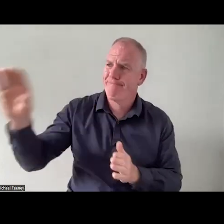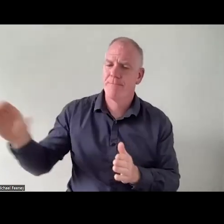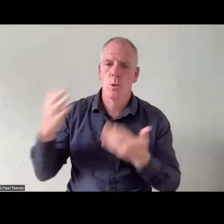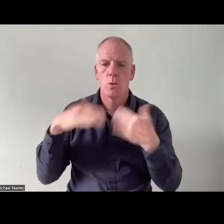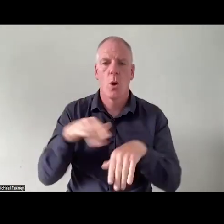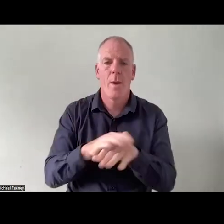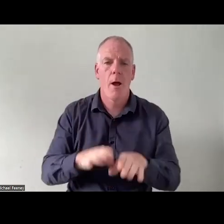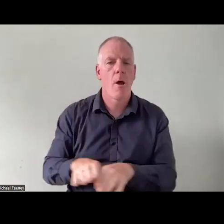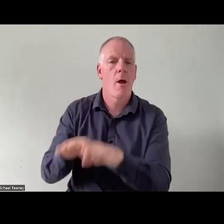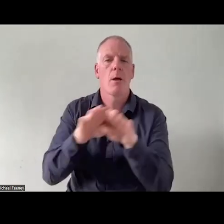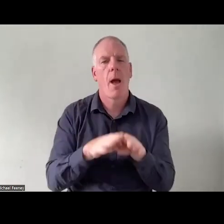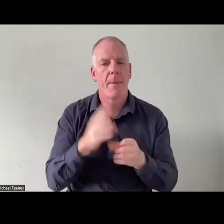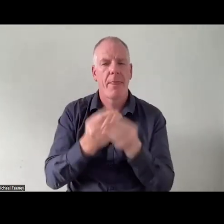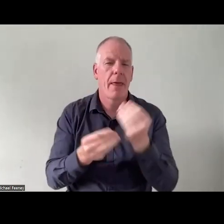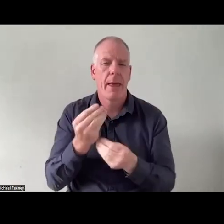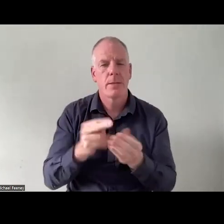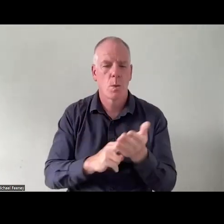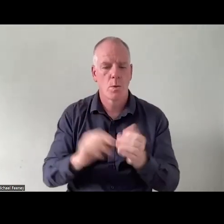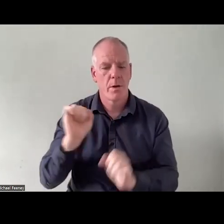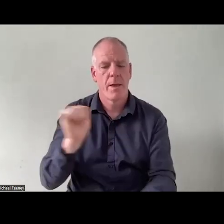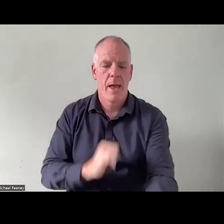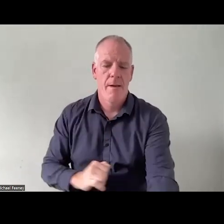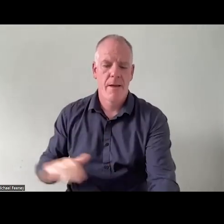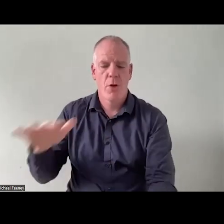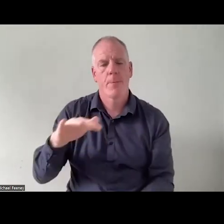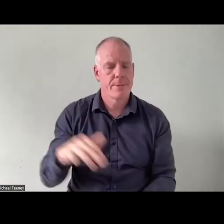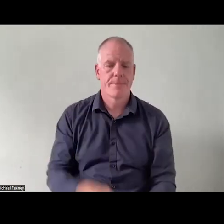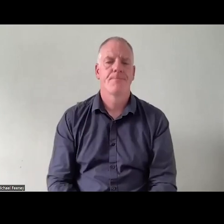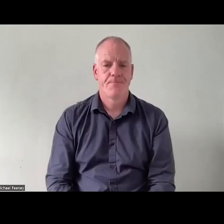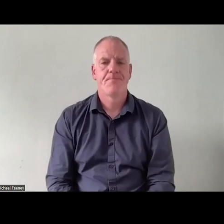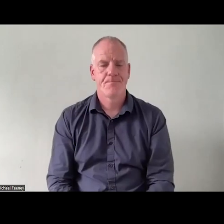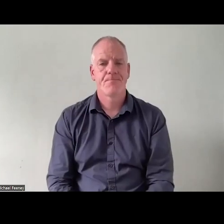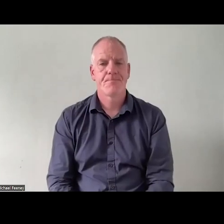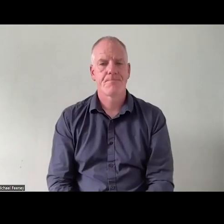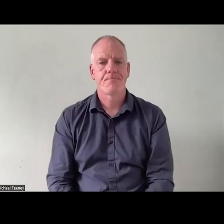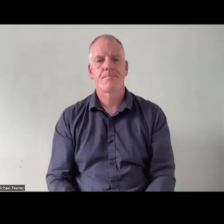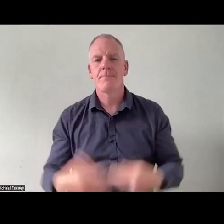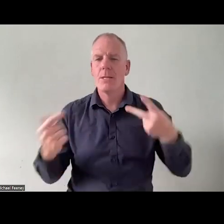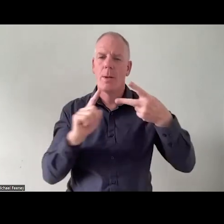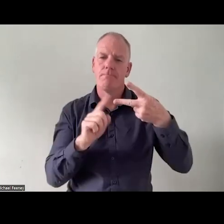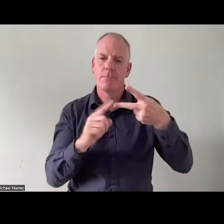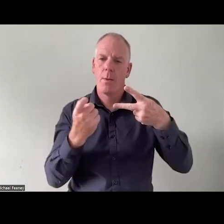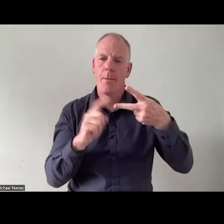and common objects in and around their facilities. Then one last thing before I'm kicked off,